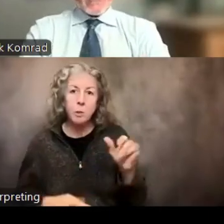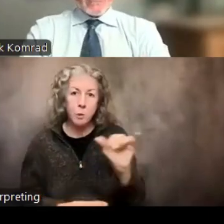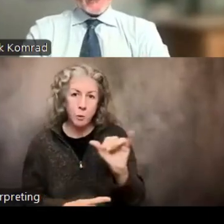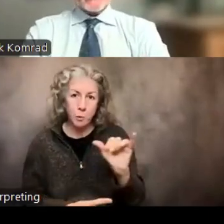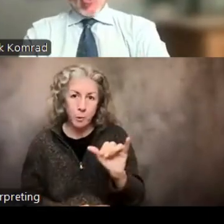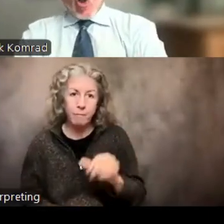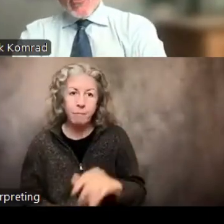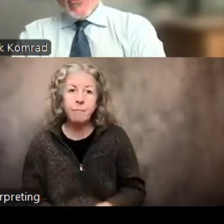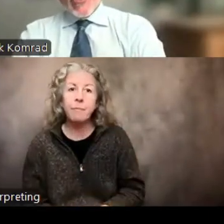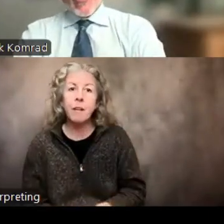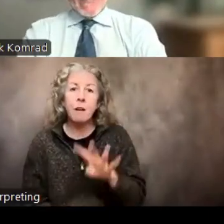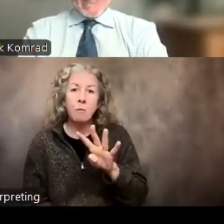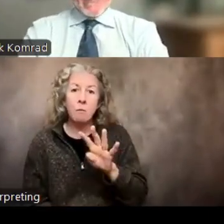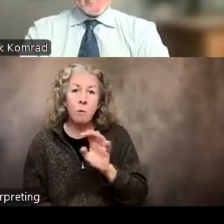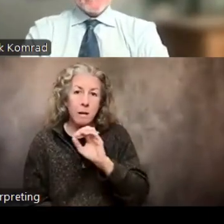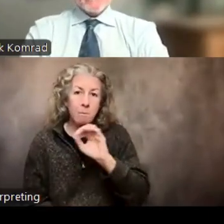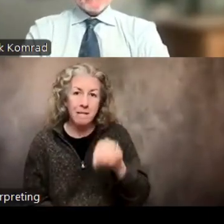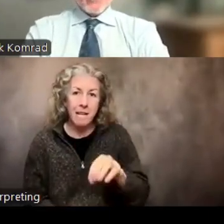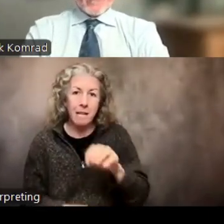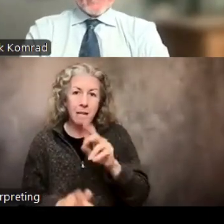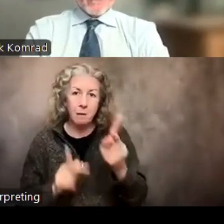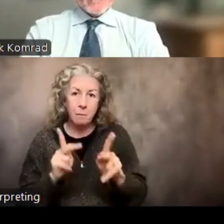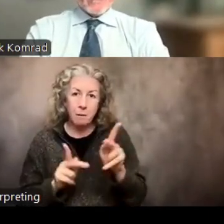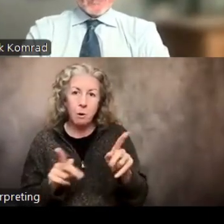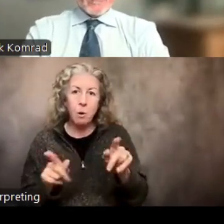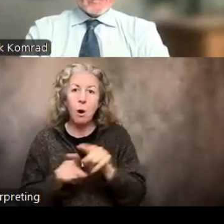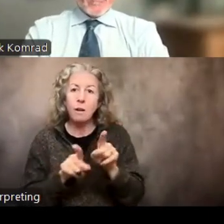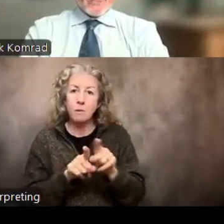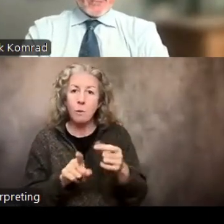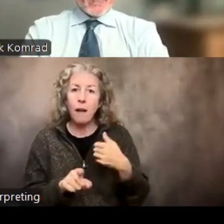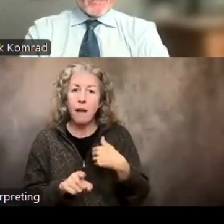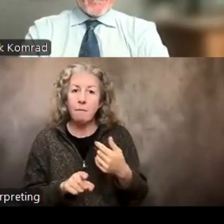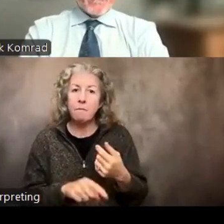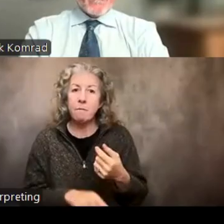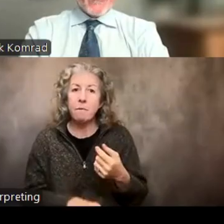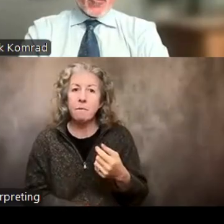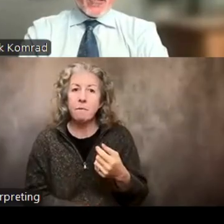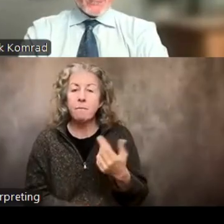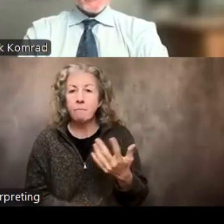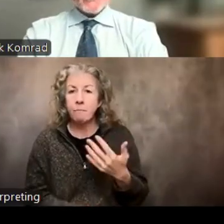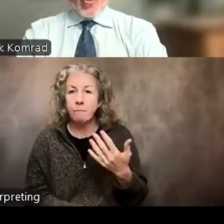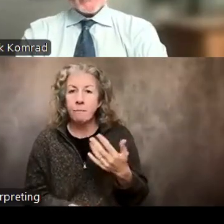conditions also had one of the with physical conditions also